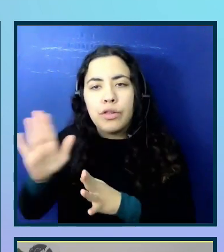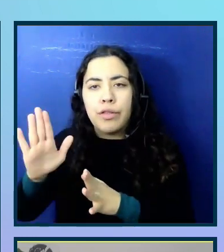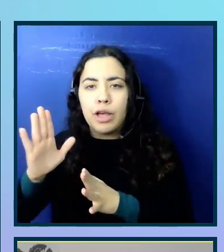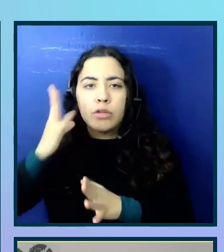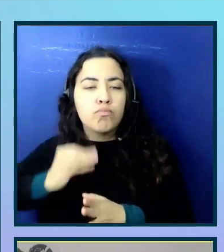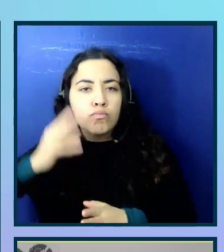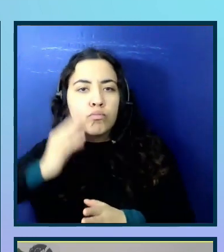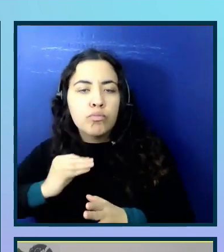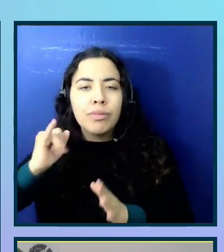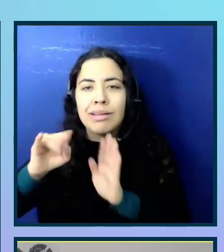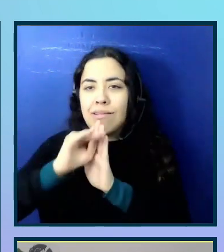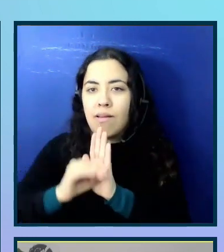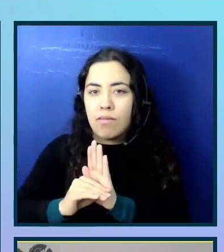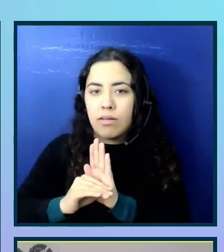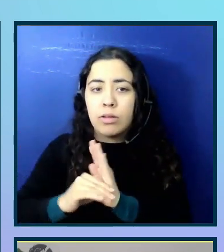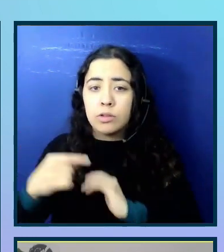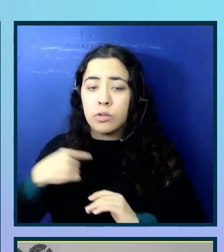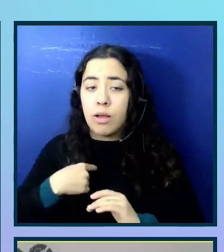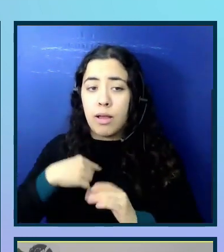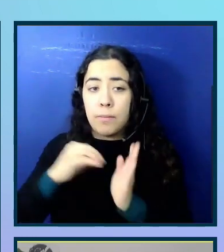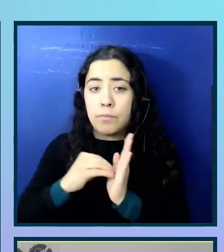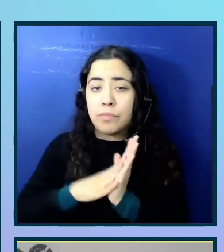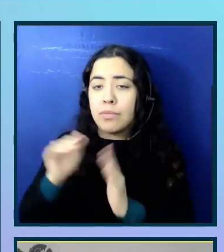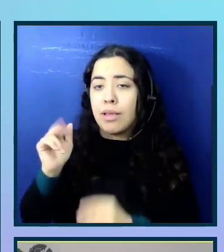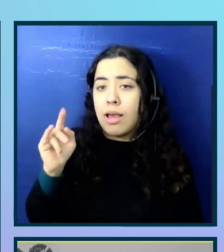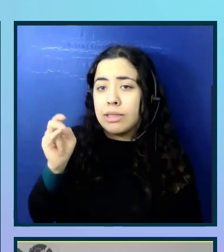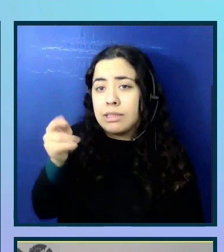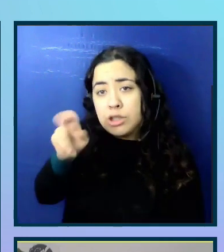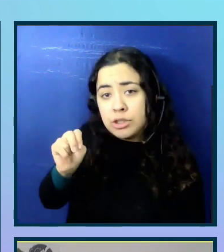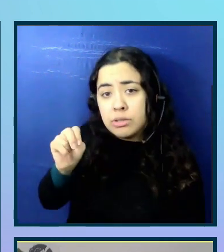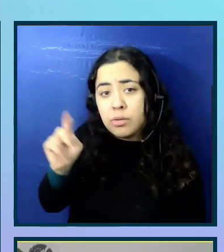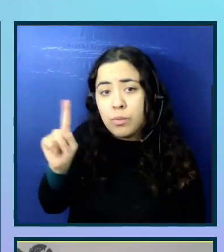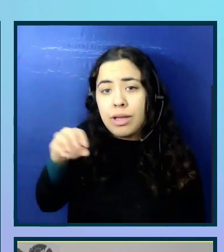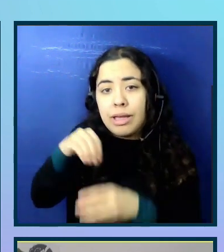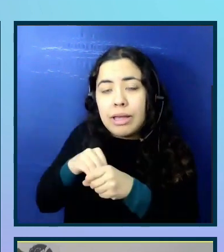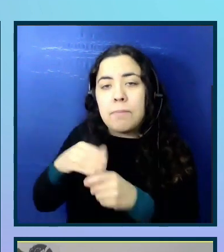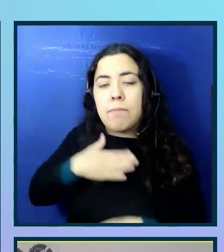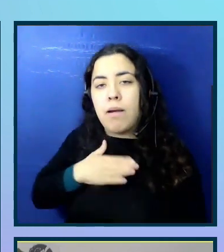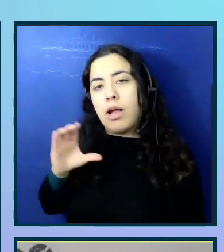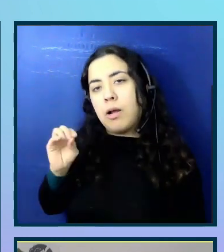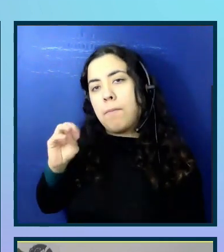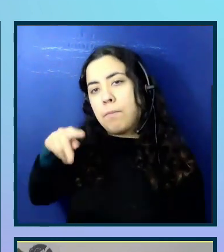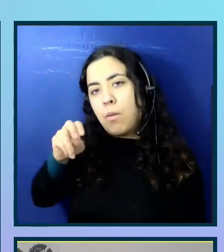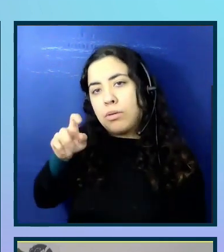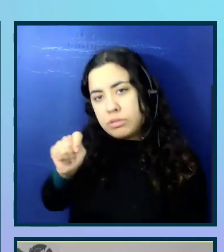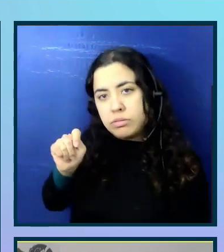So I put design annotation directly on the component mock-up to help my dev team understand how this thing should work.